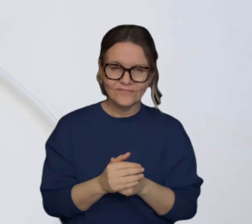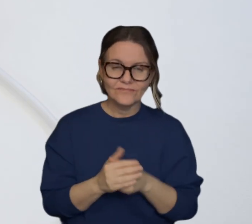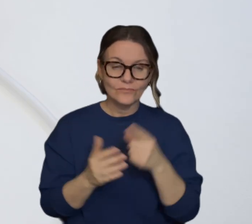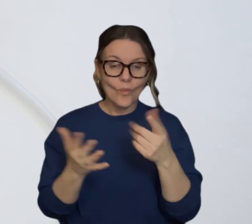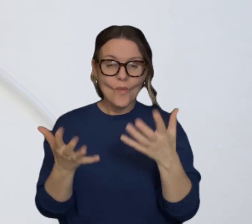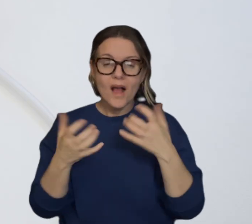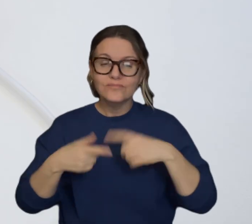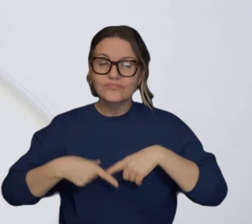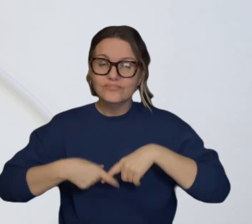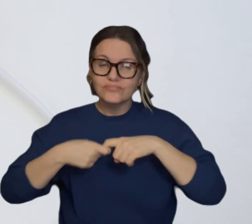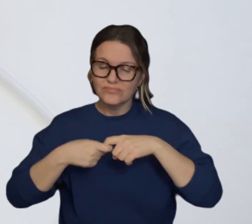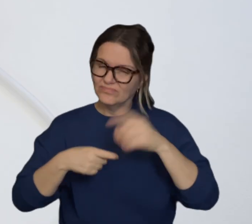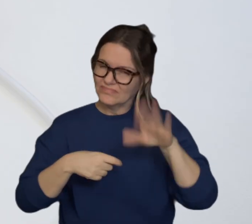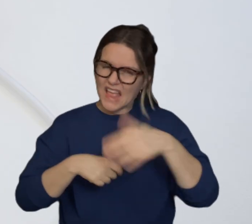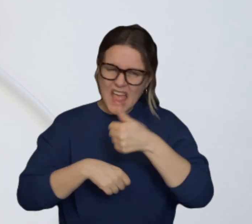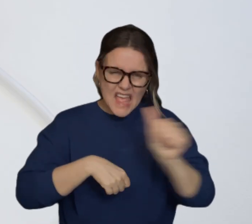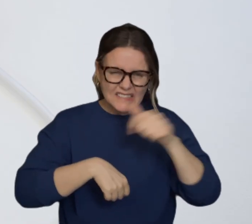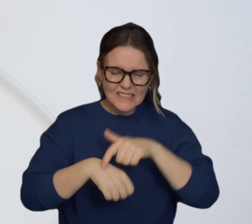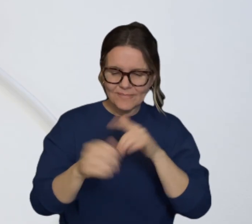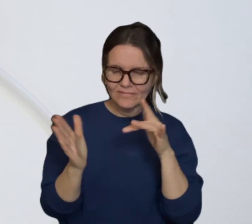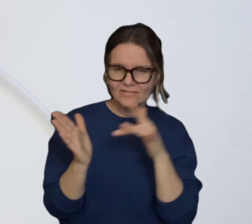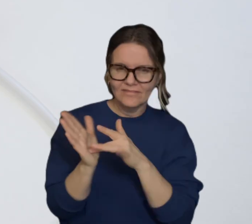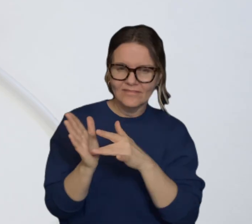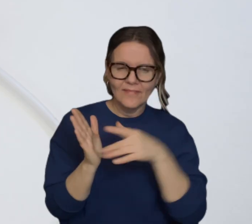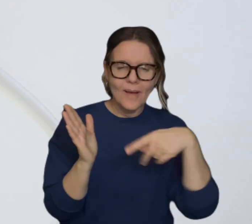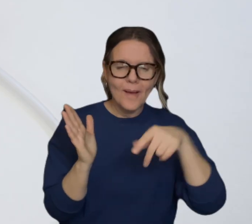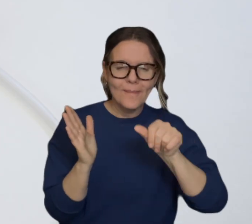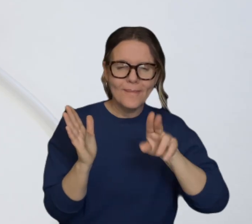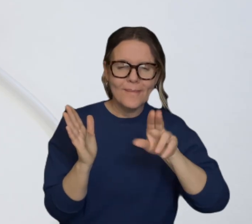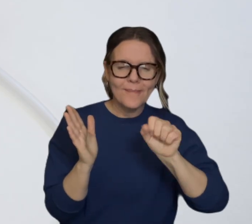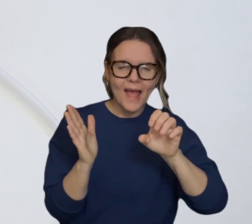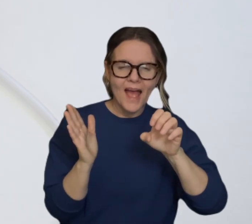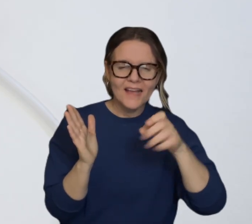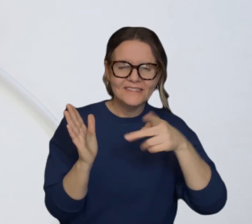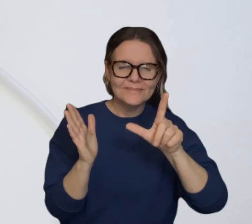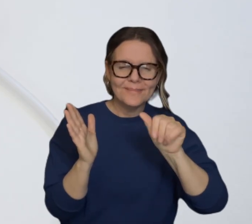if you need to pause your session at any point you can hit the play pause button and it will